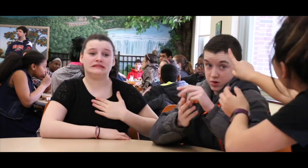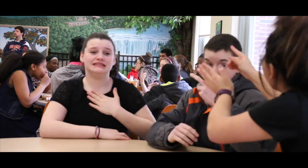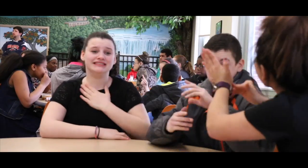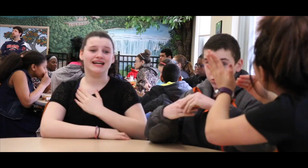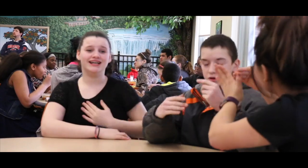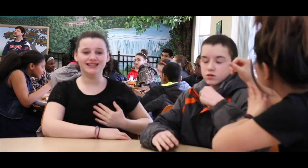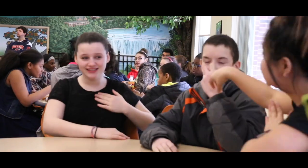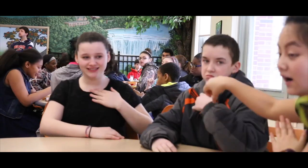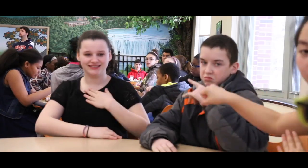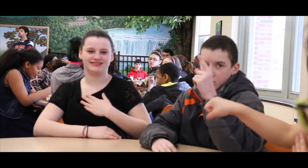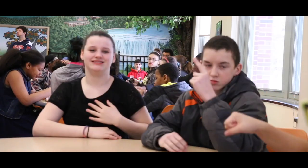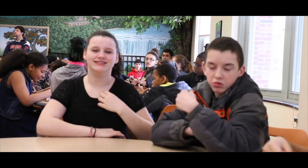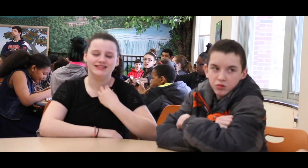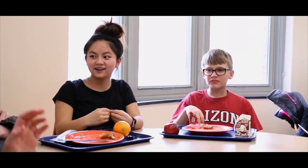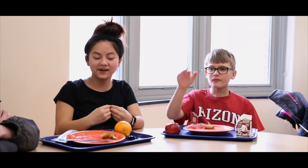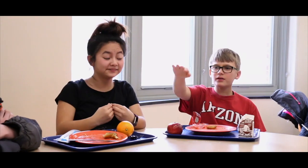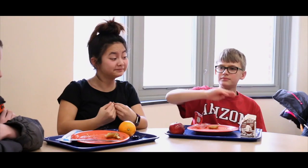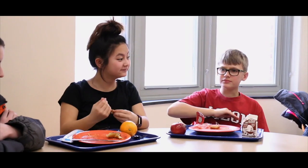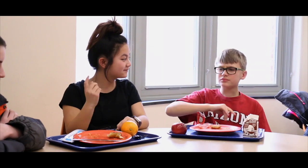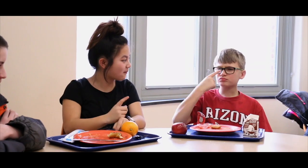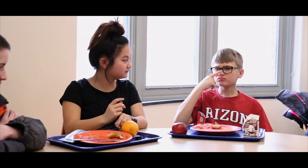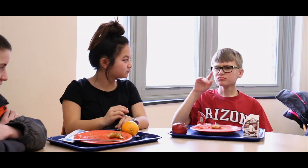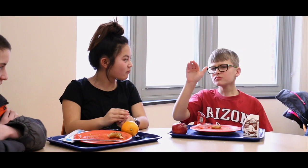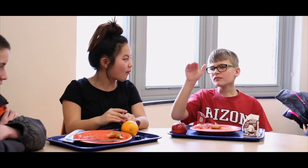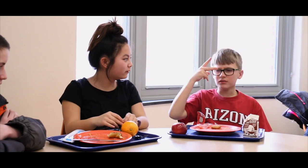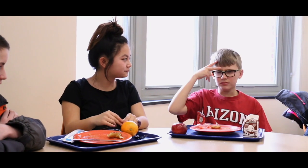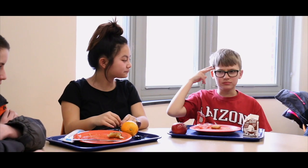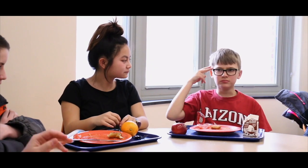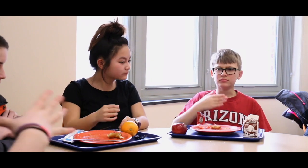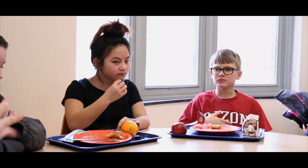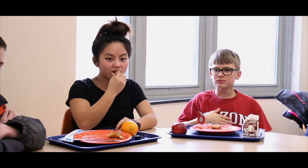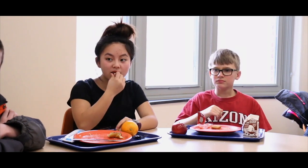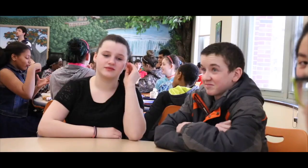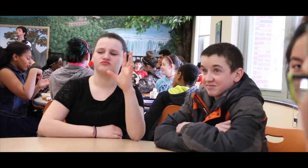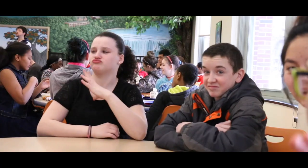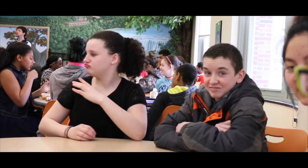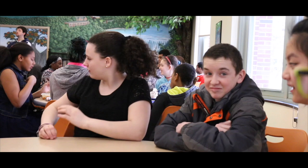Doubt you could win a million dollars. I bet it will be just for a dollar. Mariana, would you mind getting Brianna's attention, please? Sure.